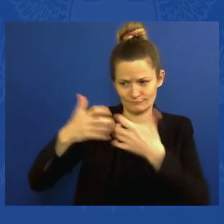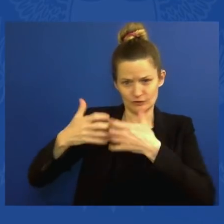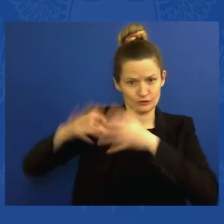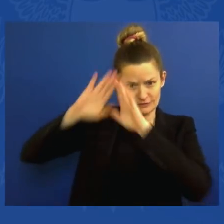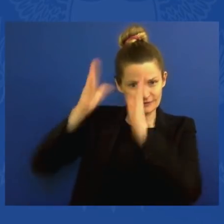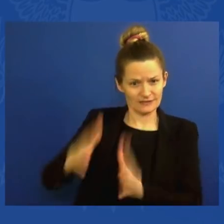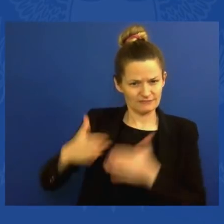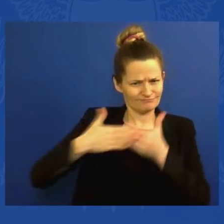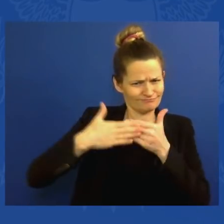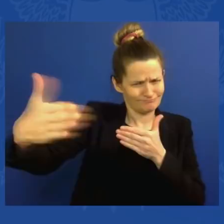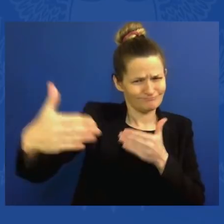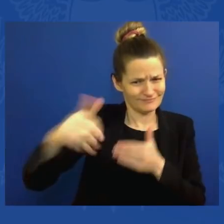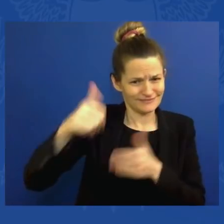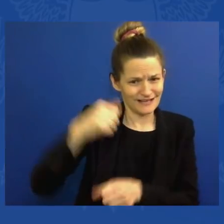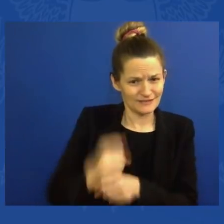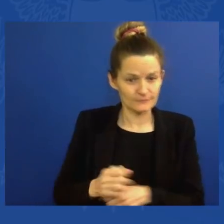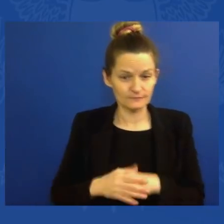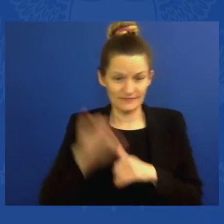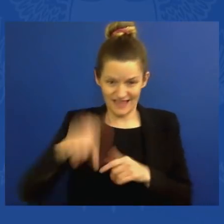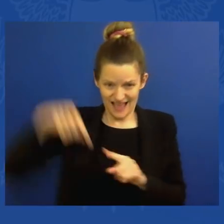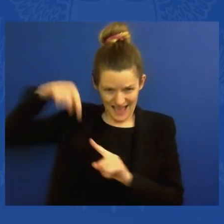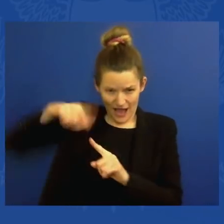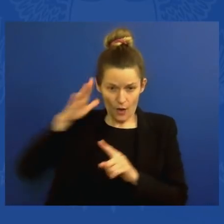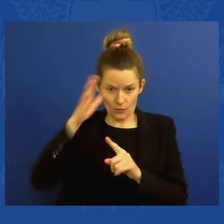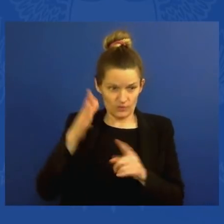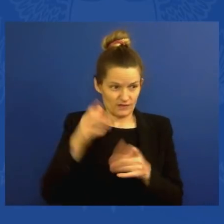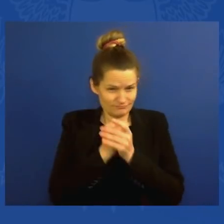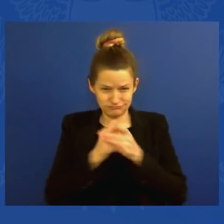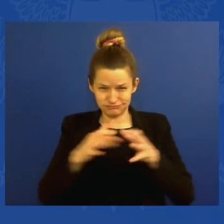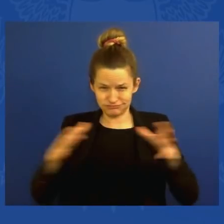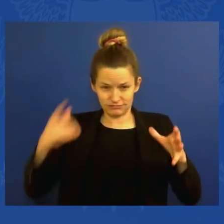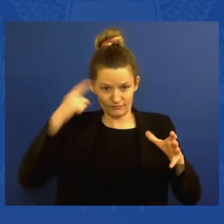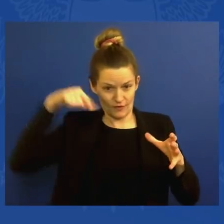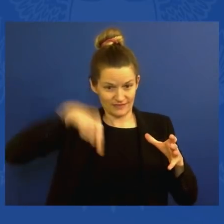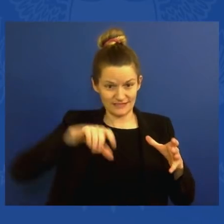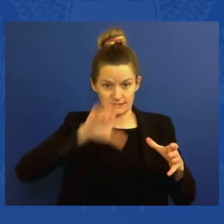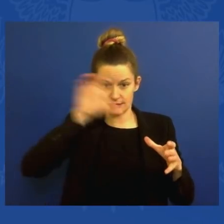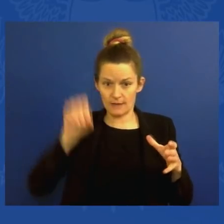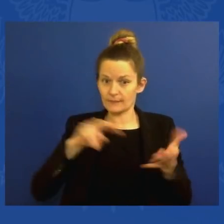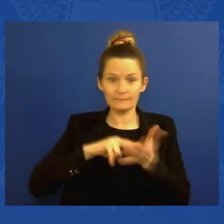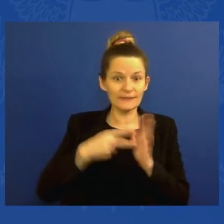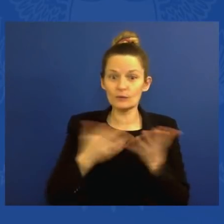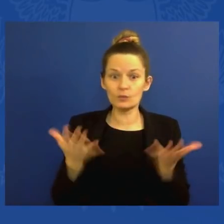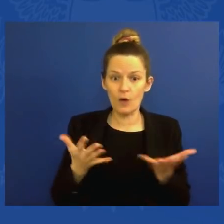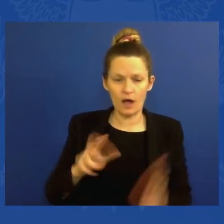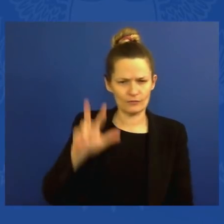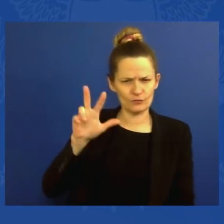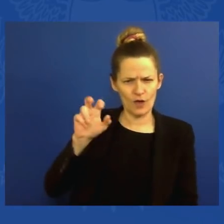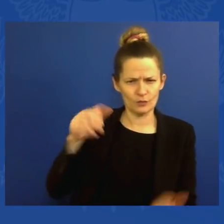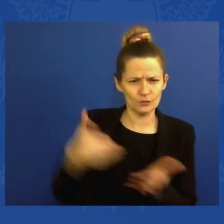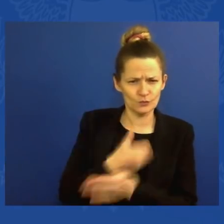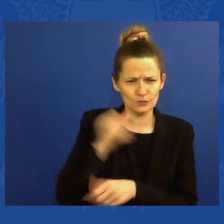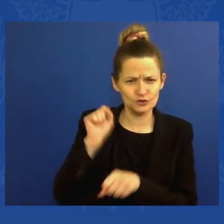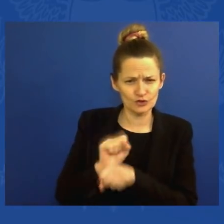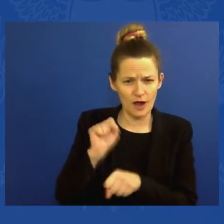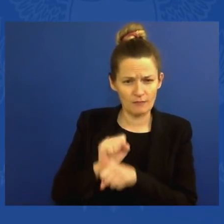It translates to nearly 300 new jobs, and we know there will be more jobs still to come in our regional supply chains.